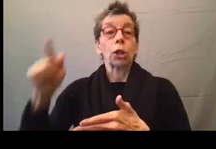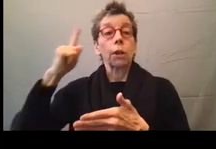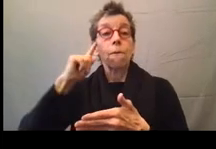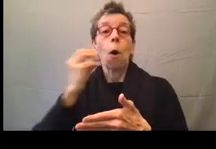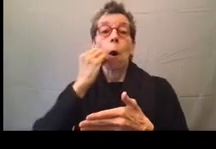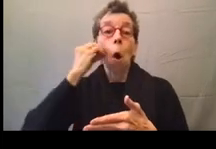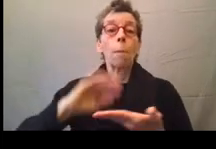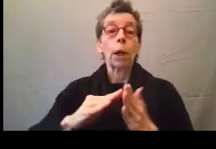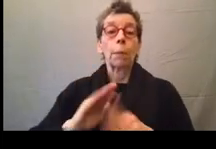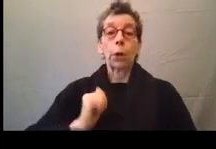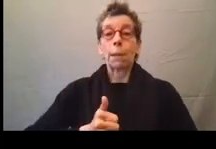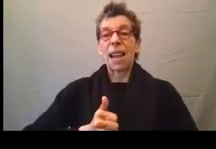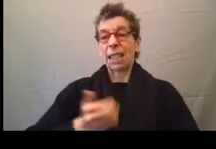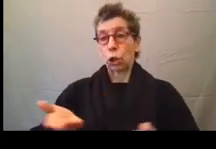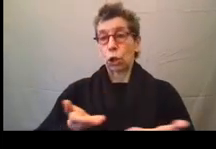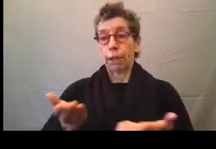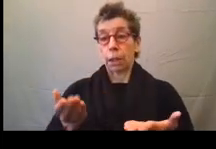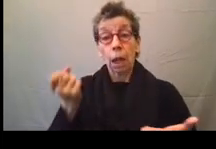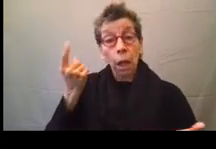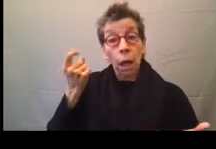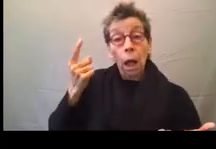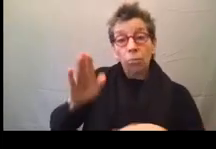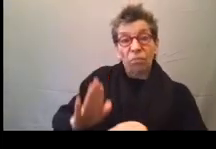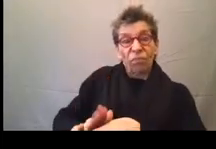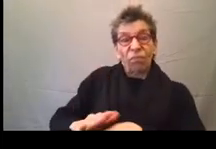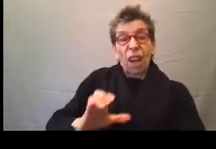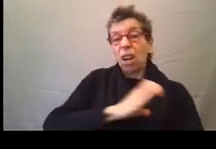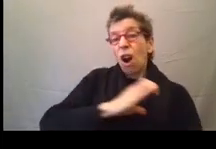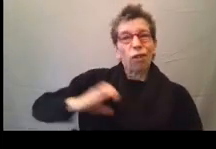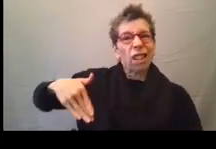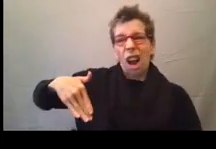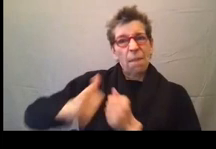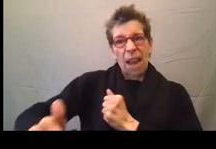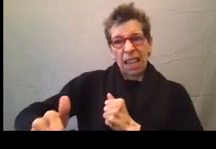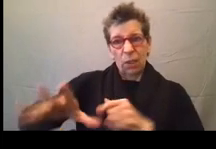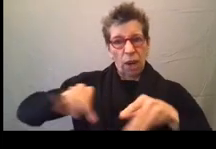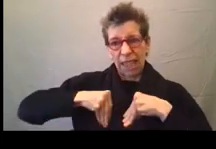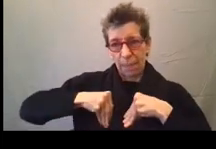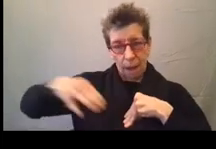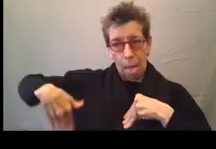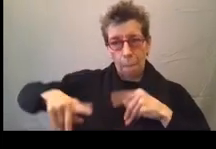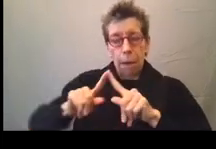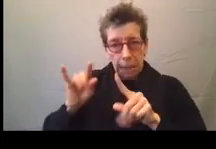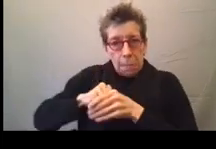has to create a legislative vehicle and pass this package. In addition to the $400 billion